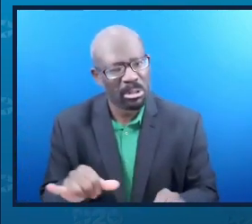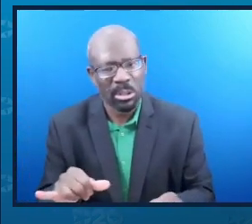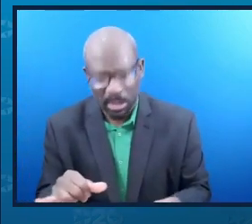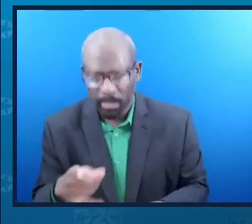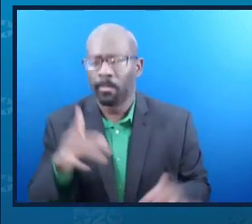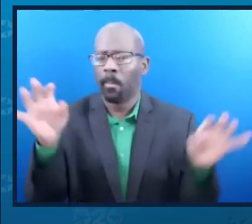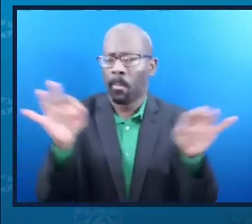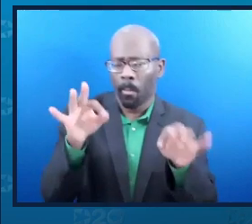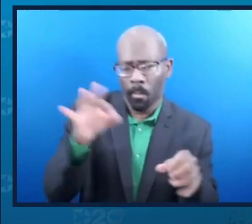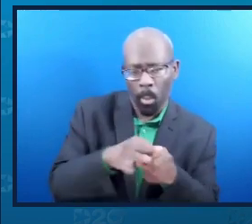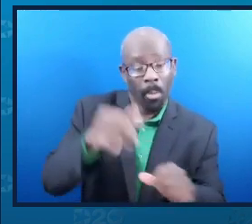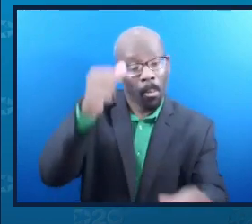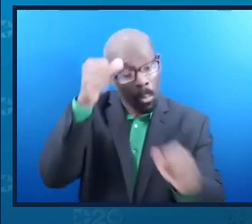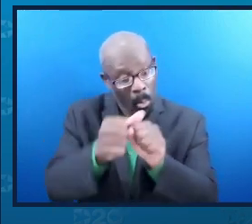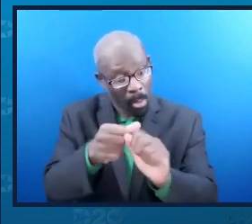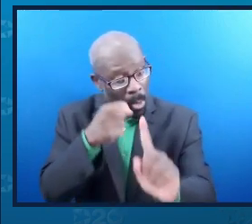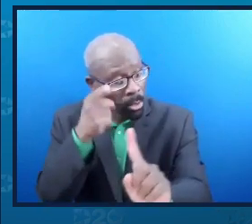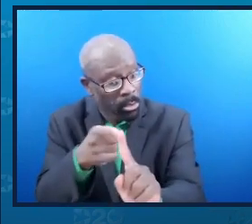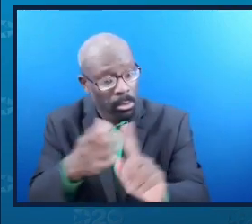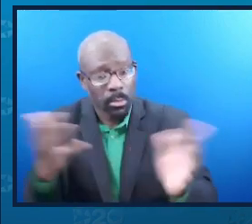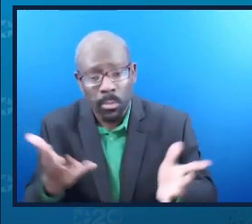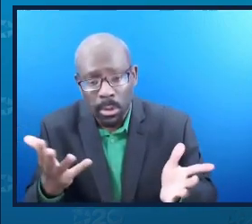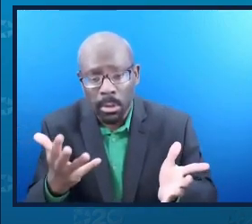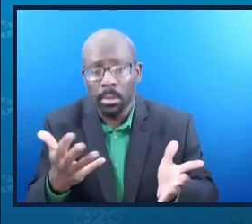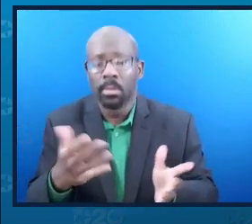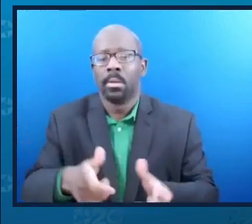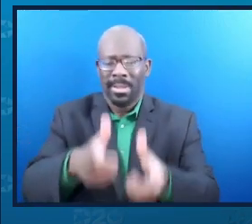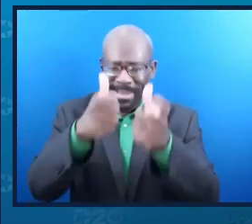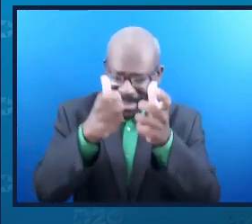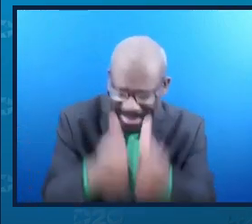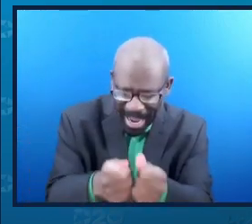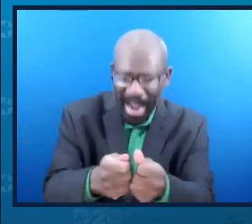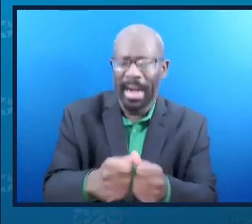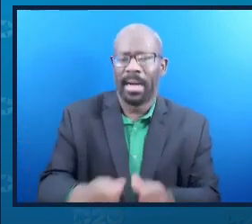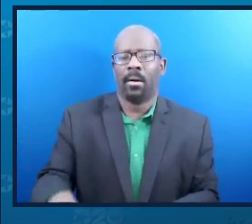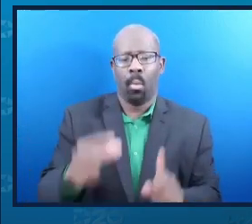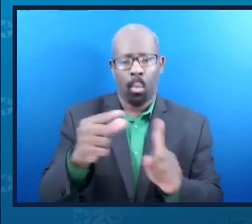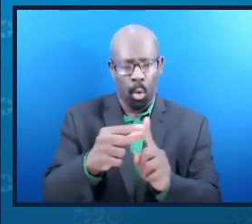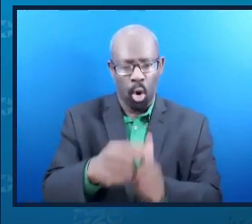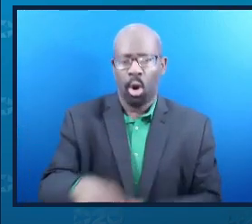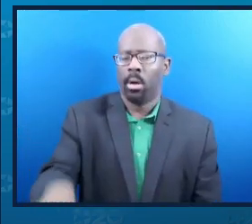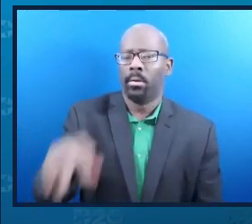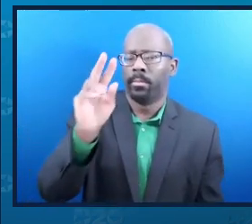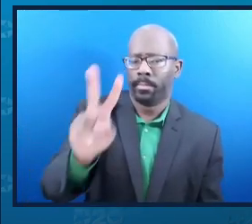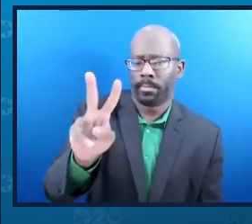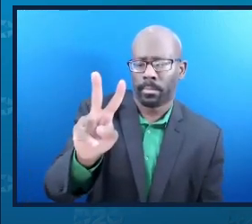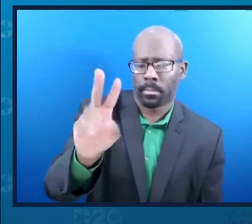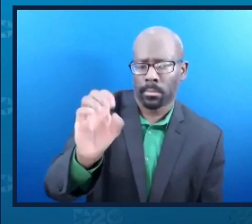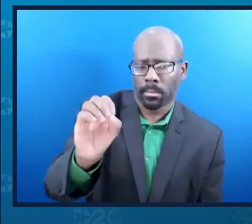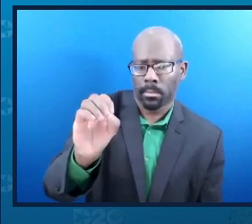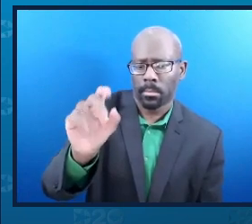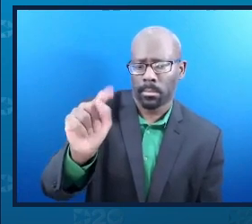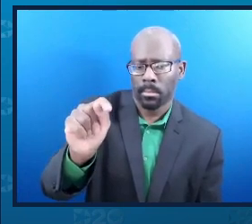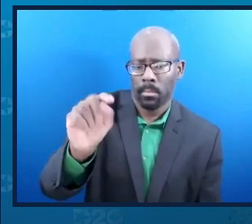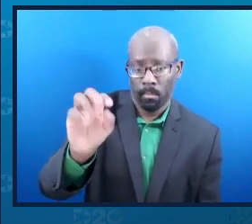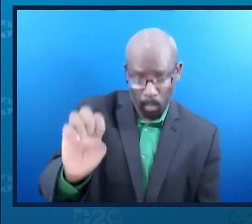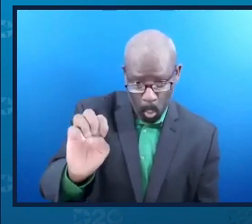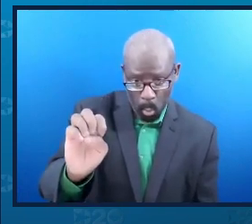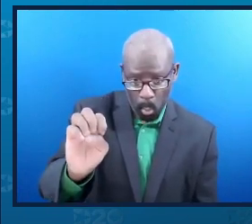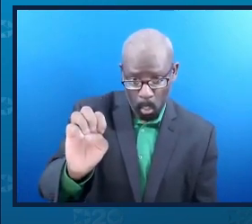TEXT VOTE 30330 TO GET STARTED.